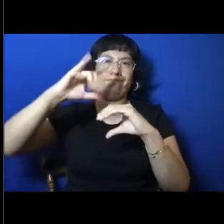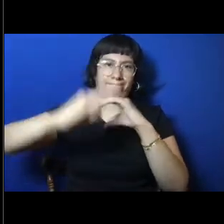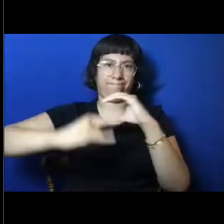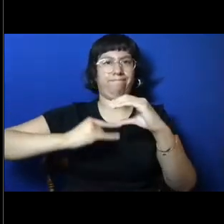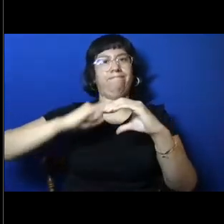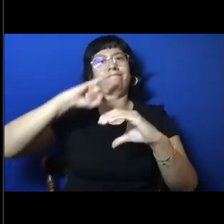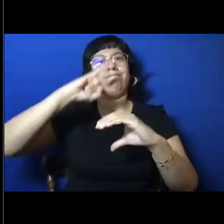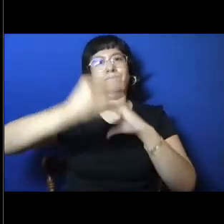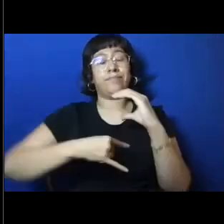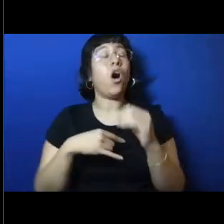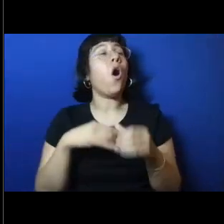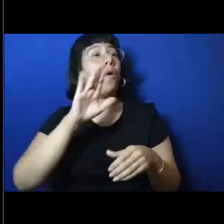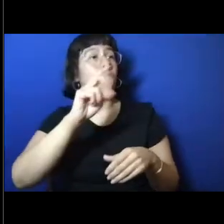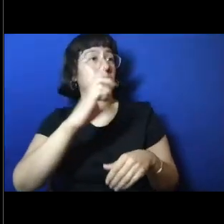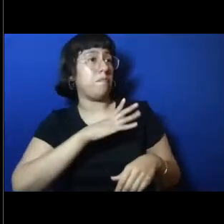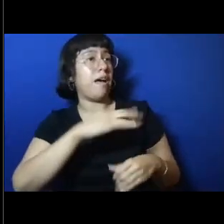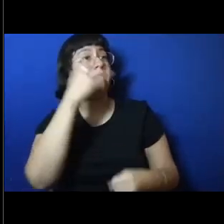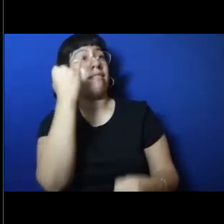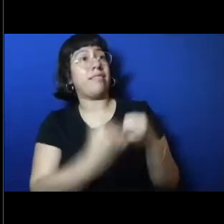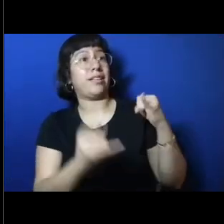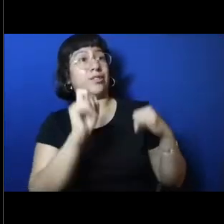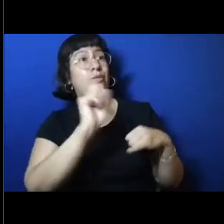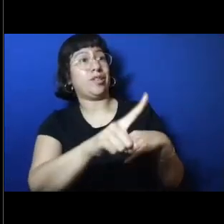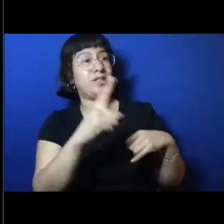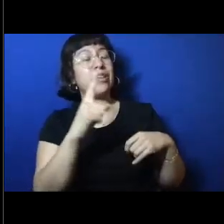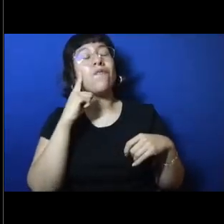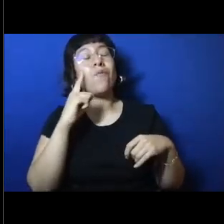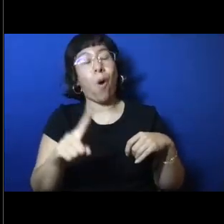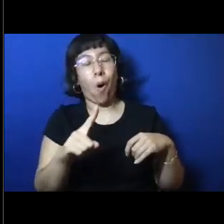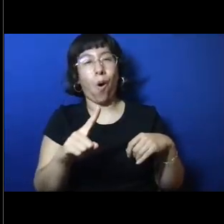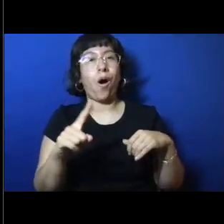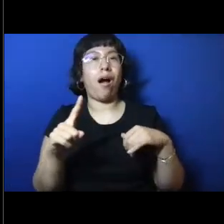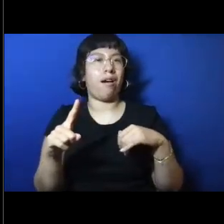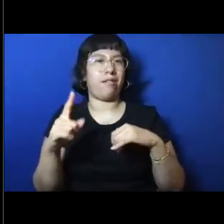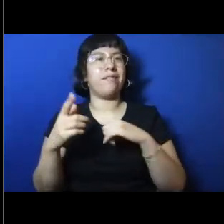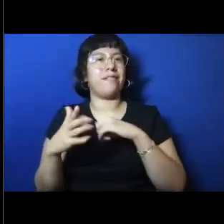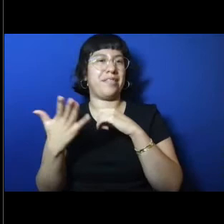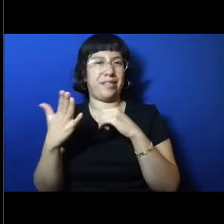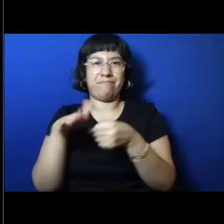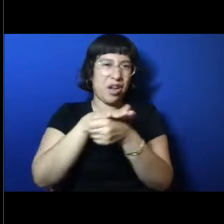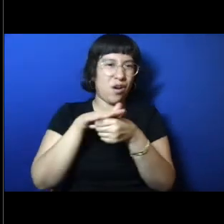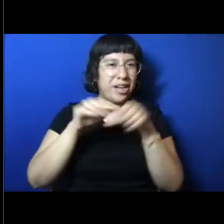Okay, and one final question about the ground stations. Maybe you can pull up the Antarctica one while I ask you this one.